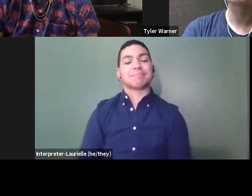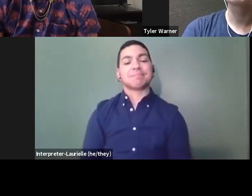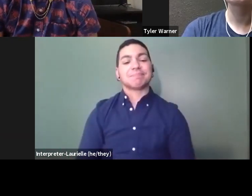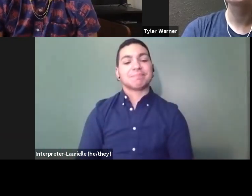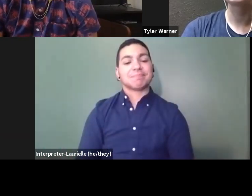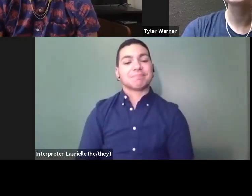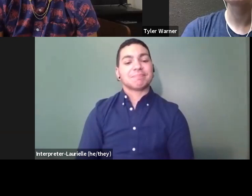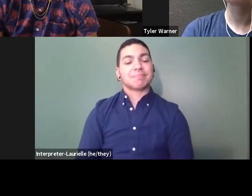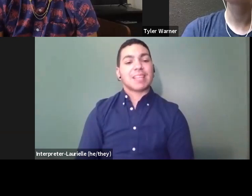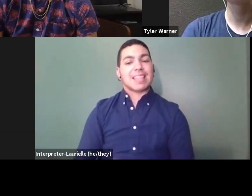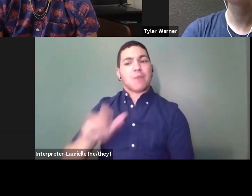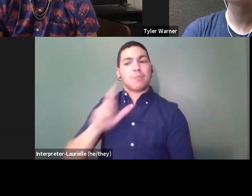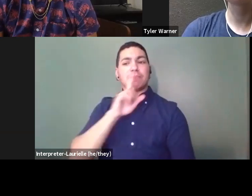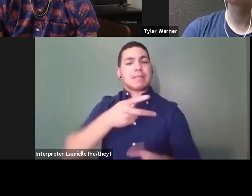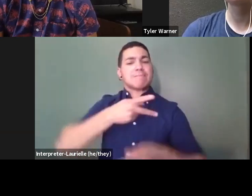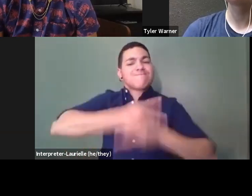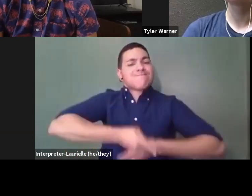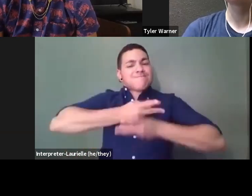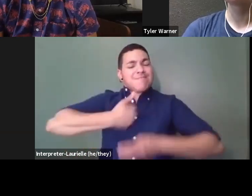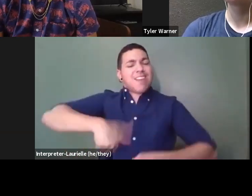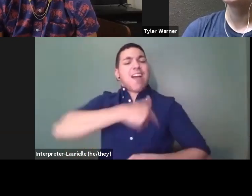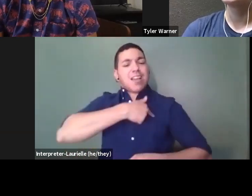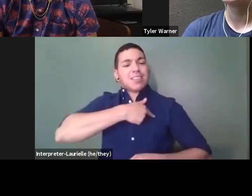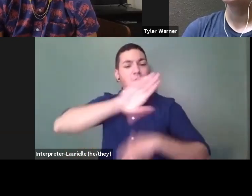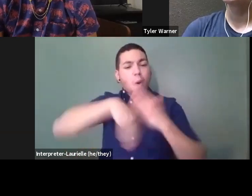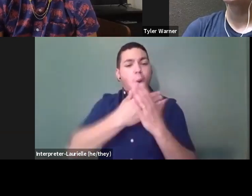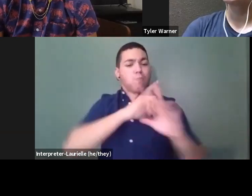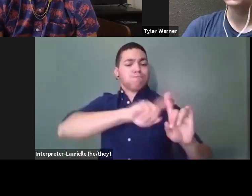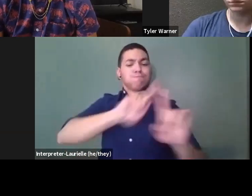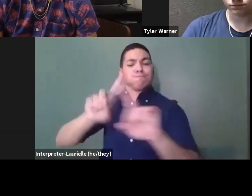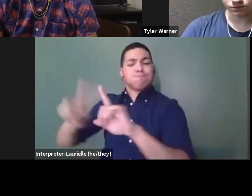life that she lived, how much they loved her, and basically I